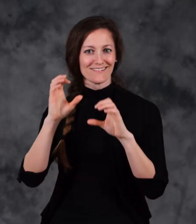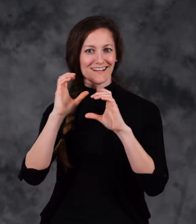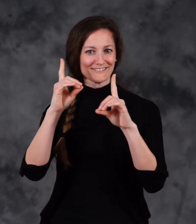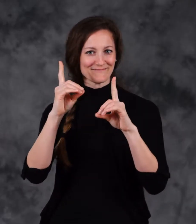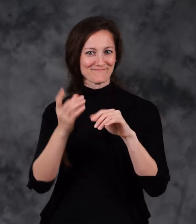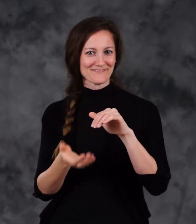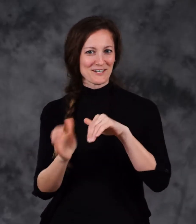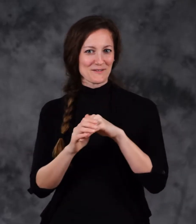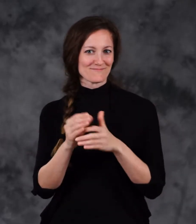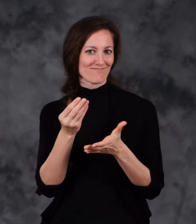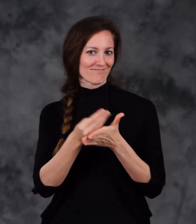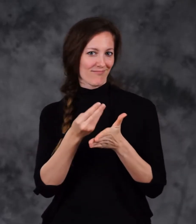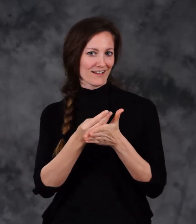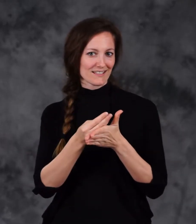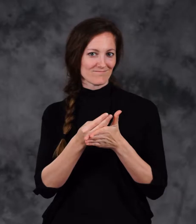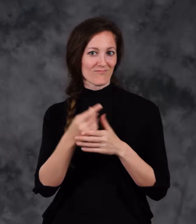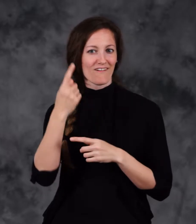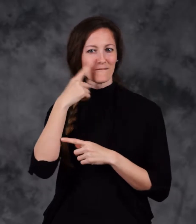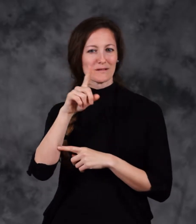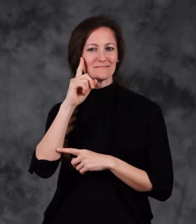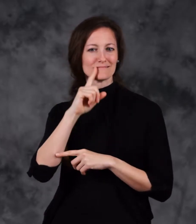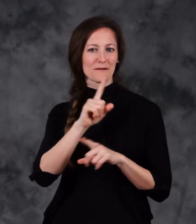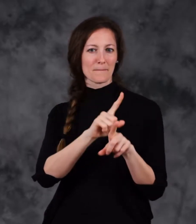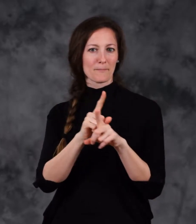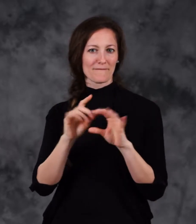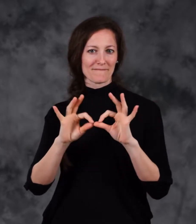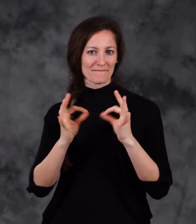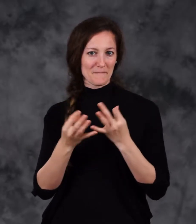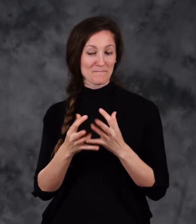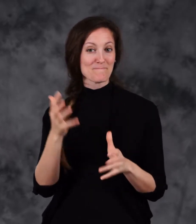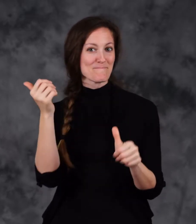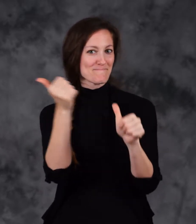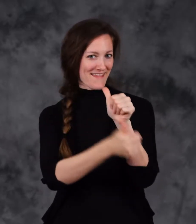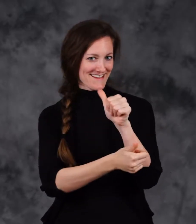Education: Increased funding for Deaf Mentor Family Program: Passed